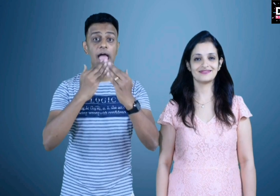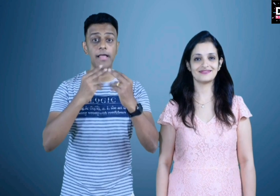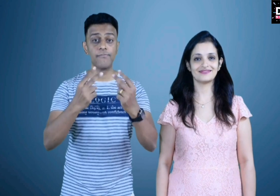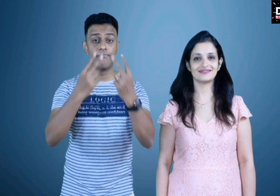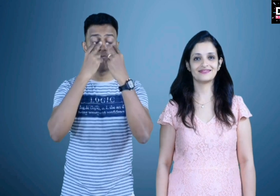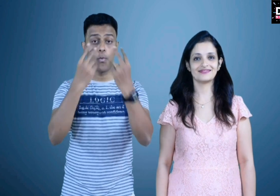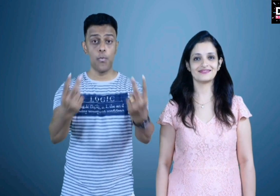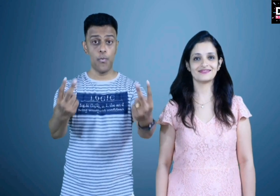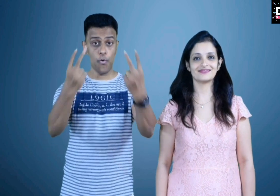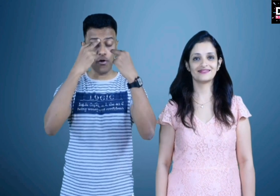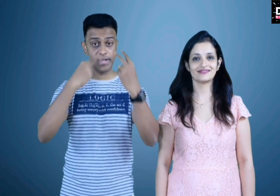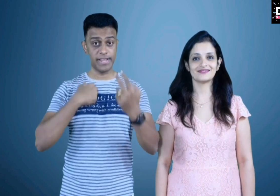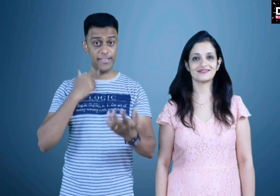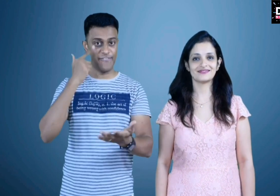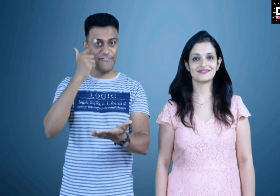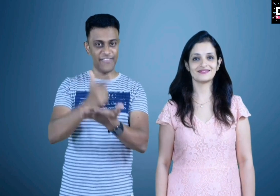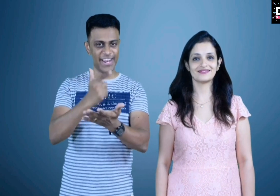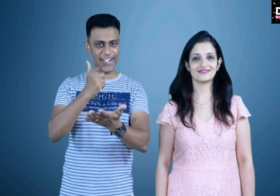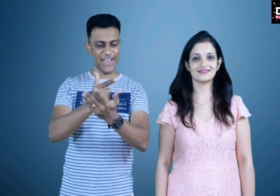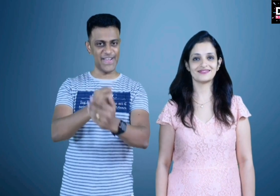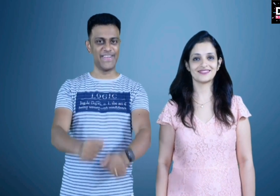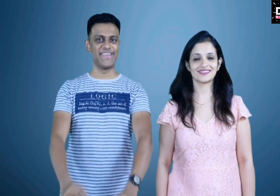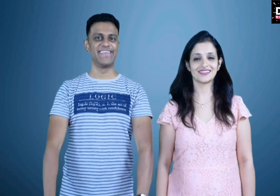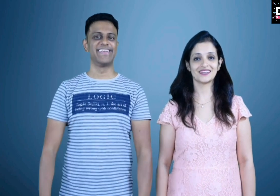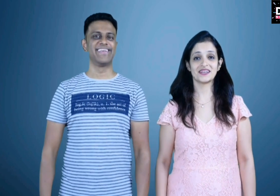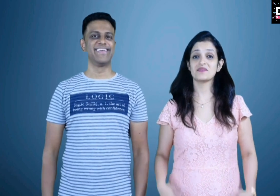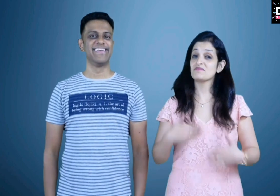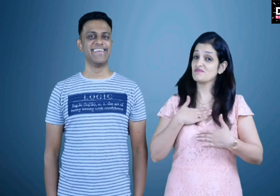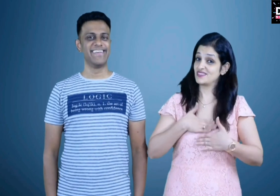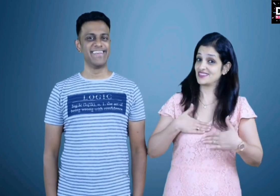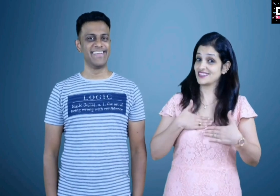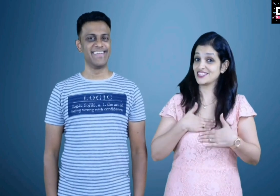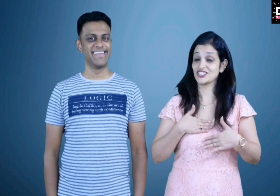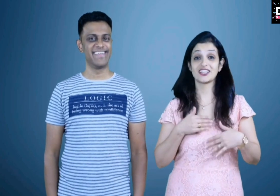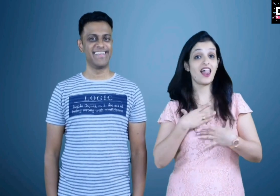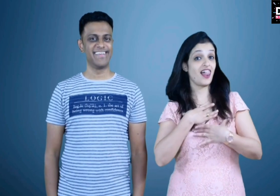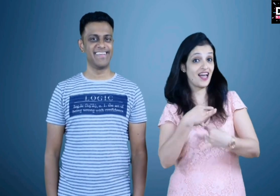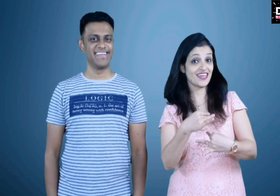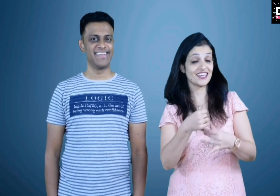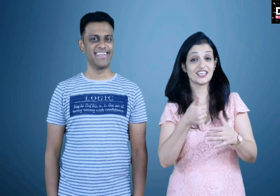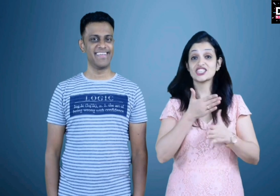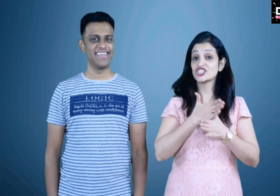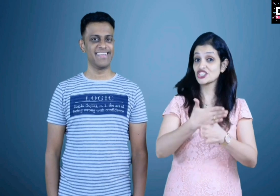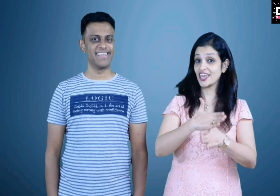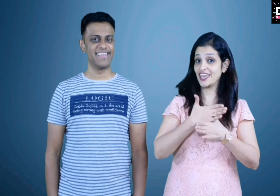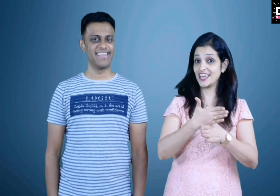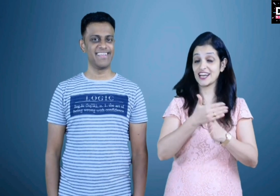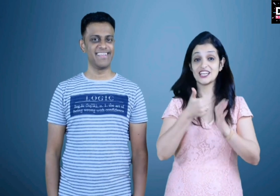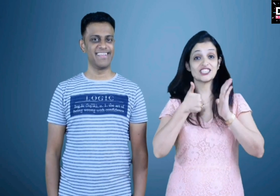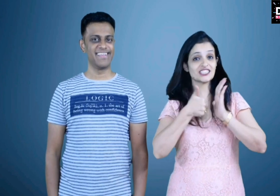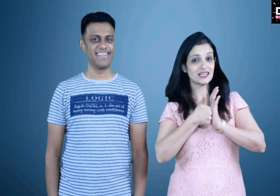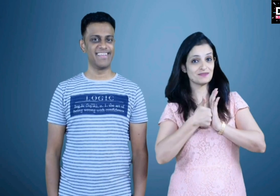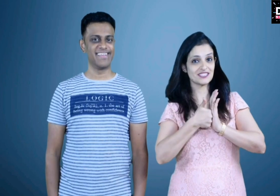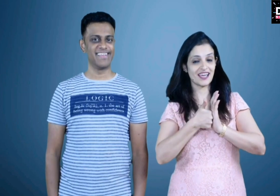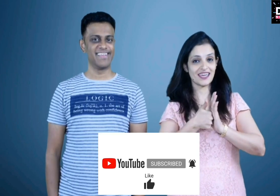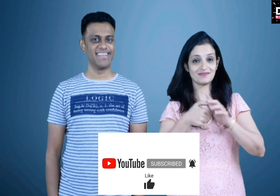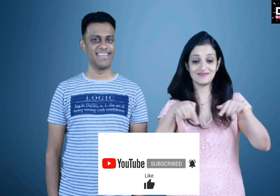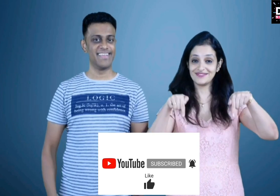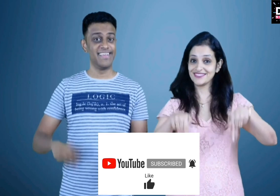Thanks for watching my video Please Like, Share, Subscribe